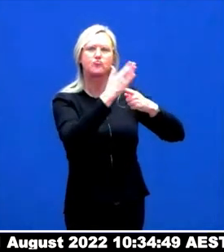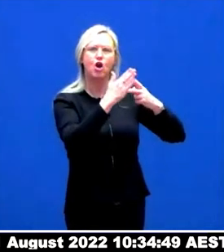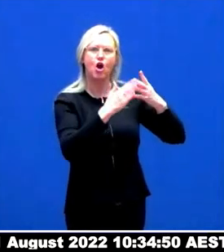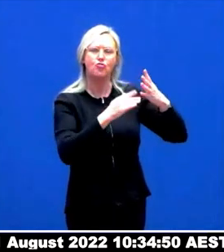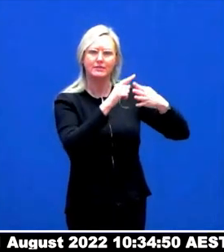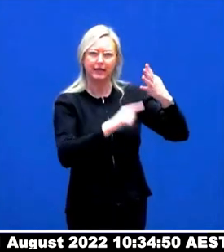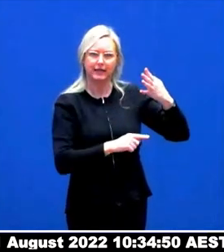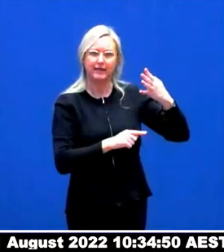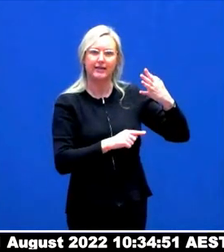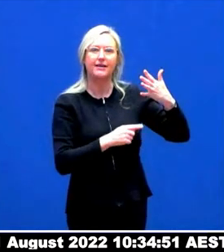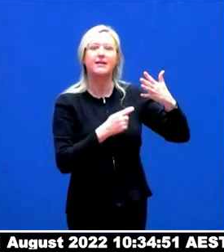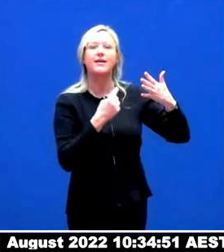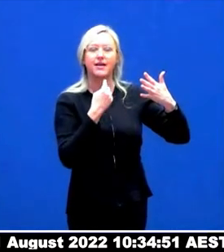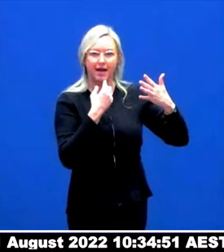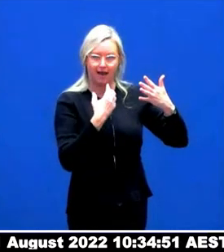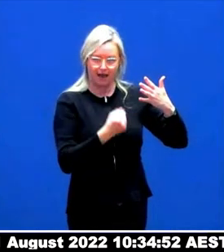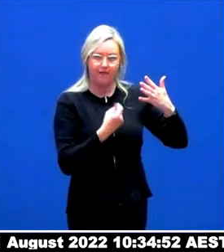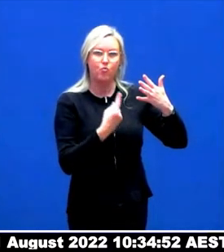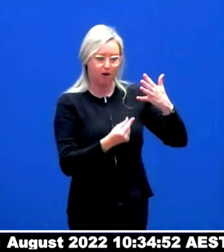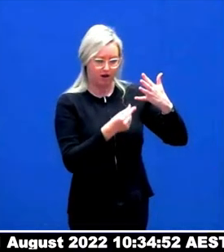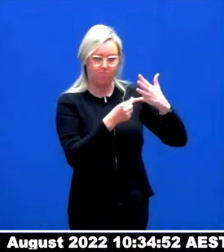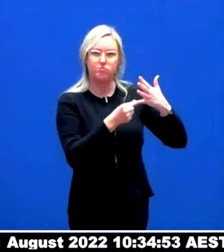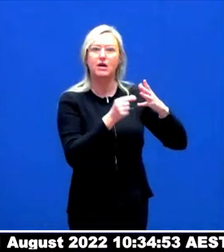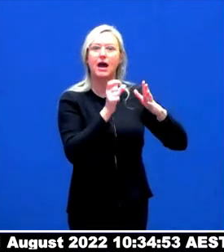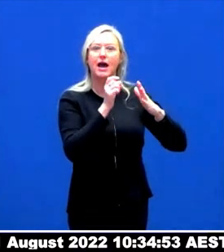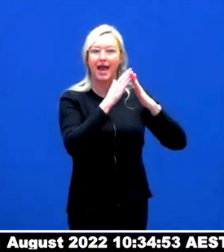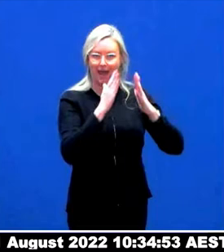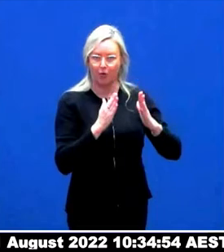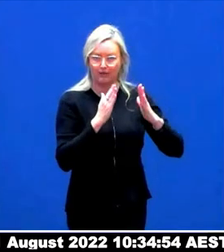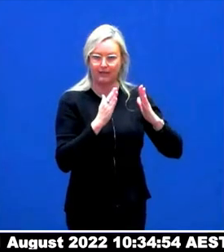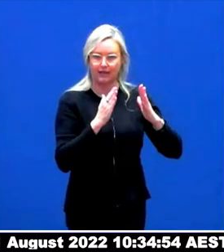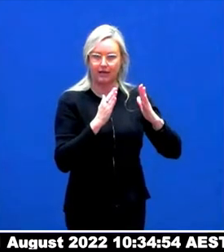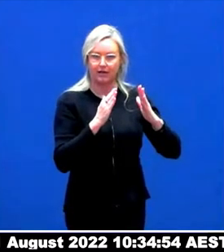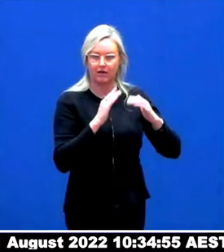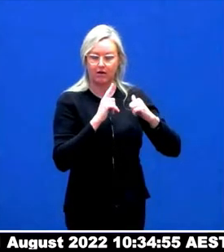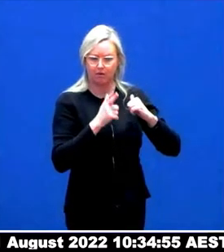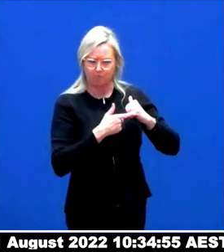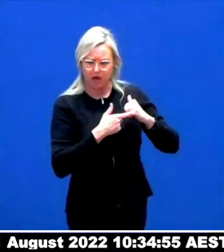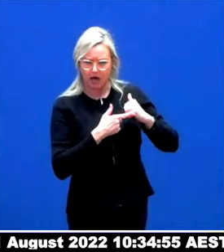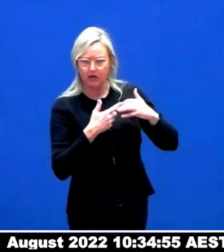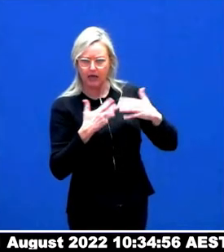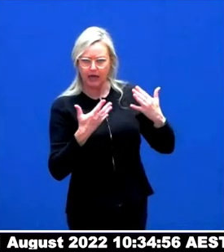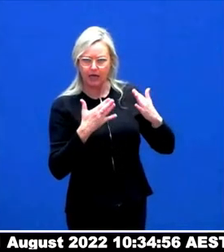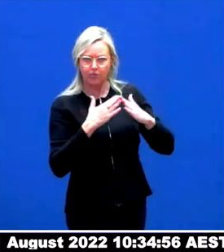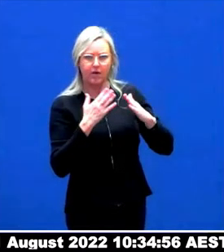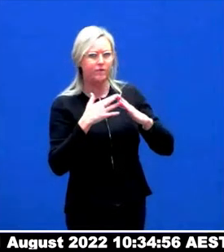there is a priority area concerning housing, but there is no priority area concerning homelessness, is there?